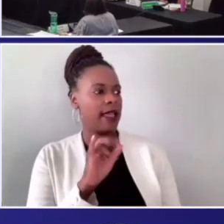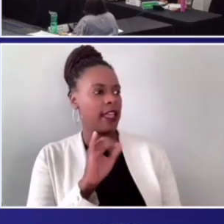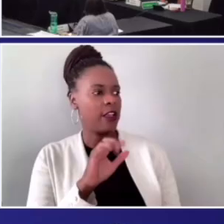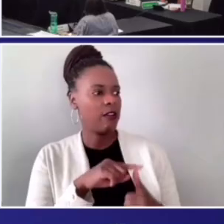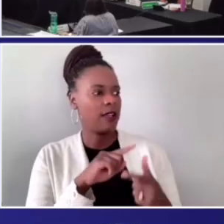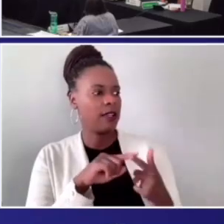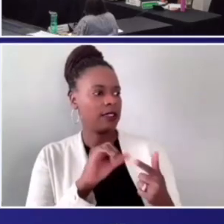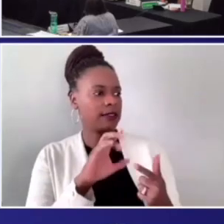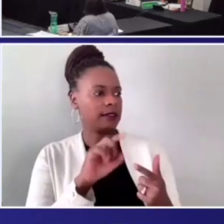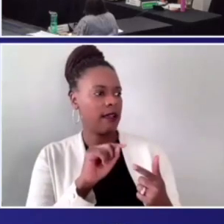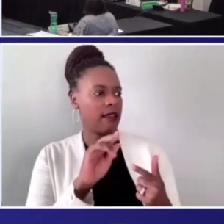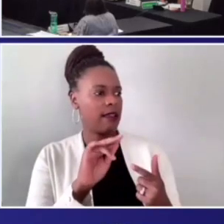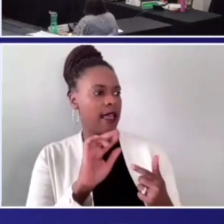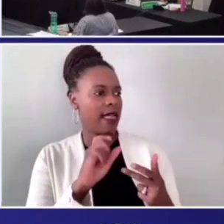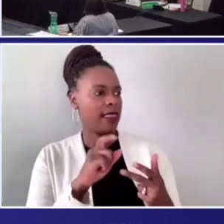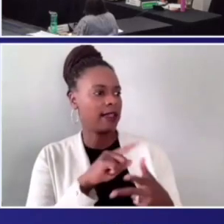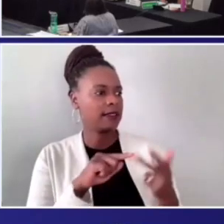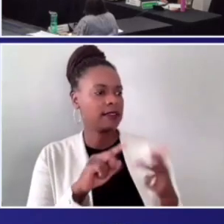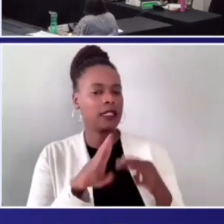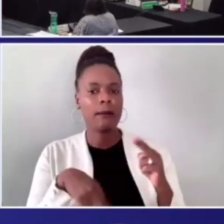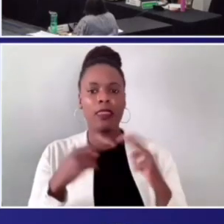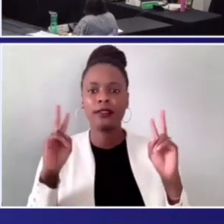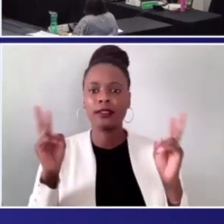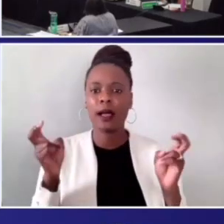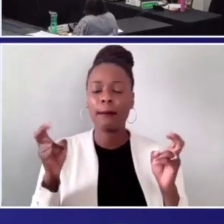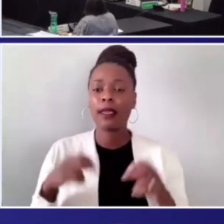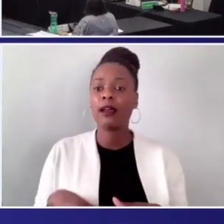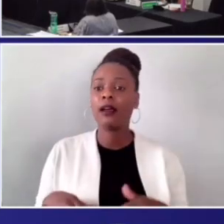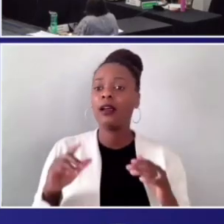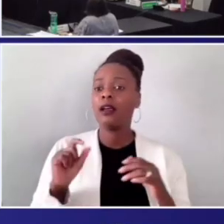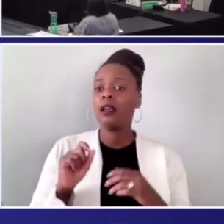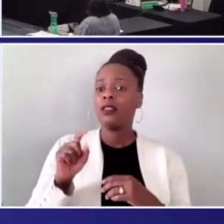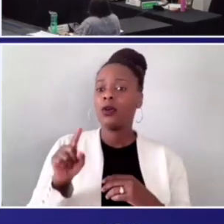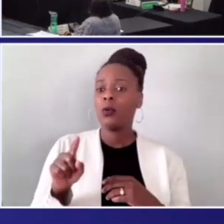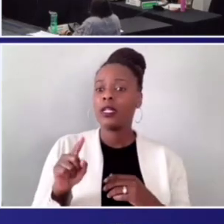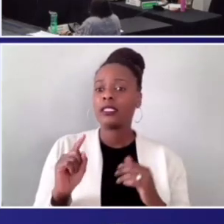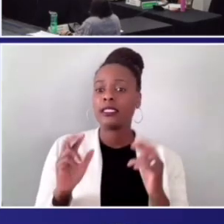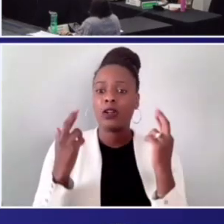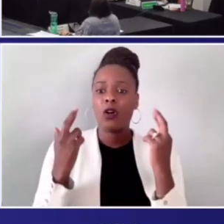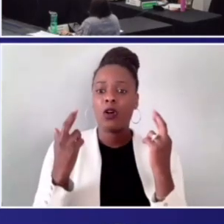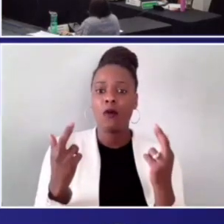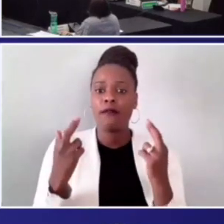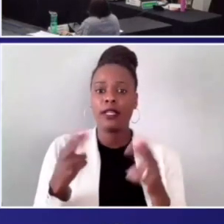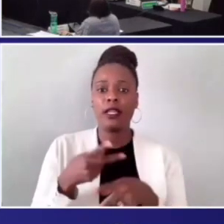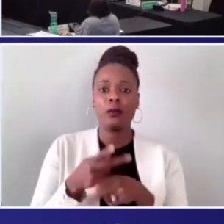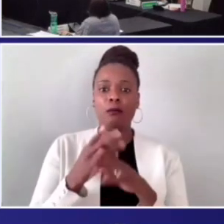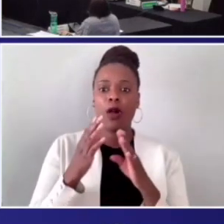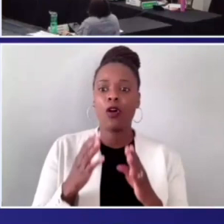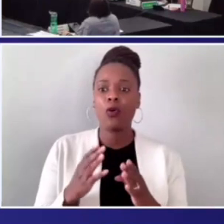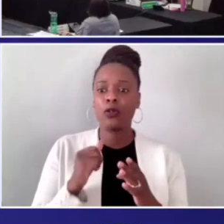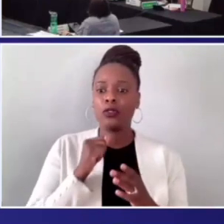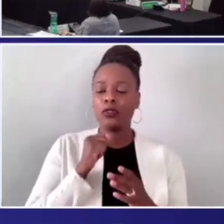specifically about this topic. So the question was, hopefully, those borrowers do not go into a fixed